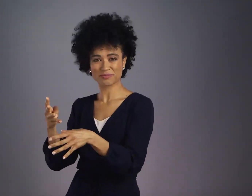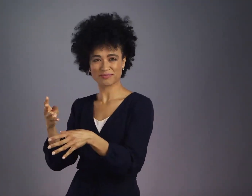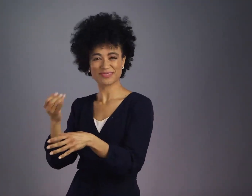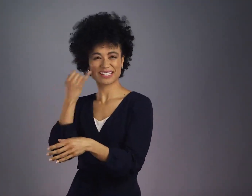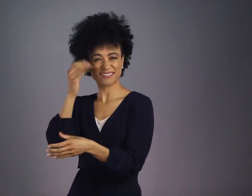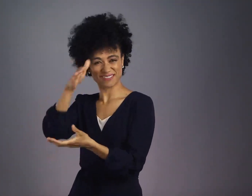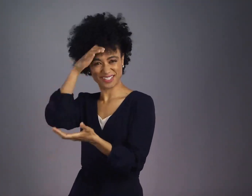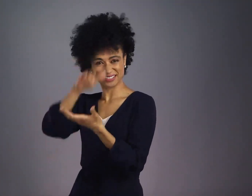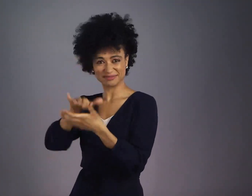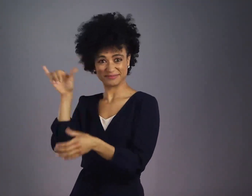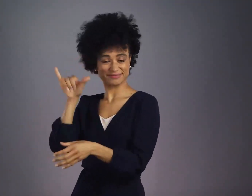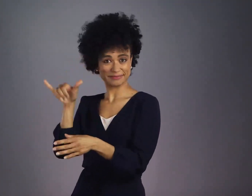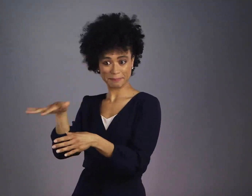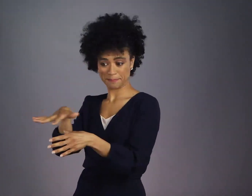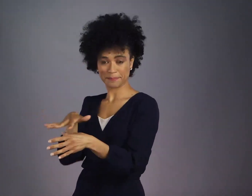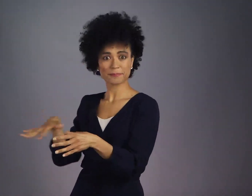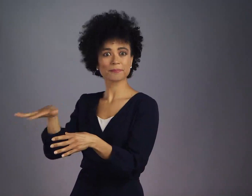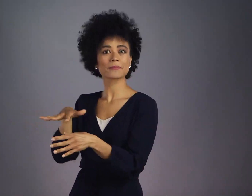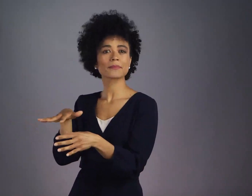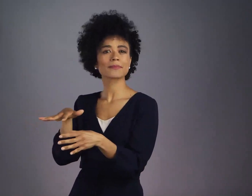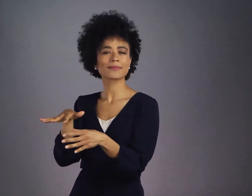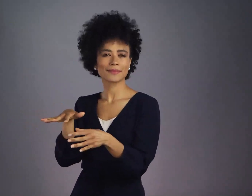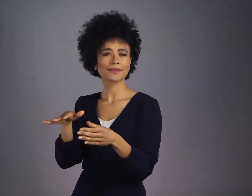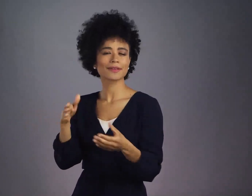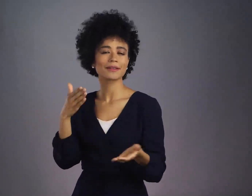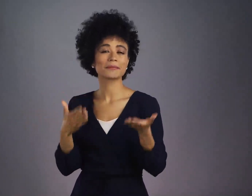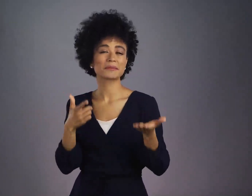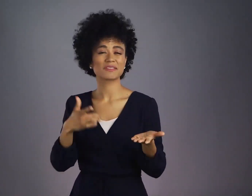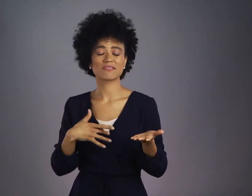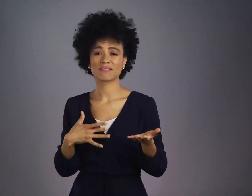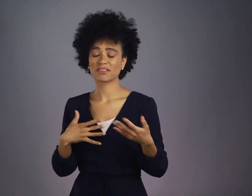You would suppose that men in the fourth classification would be quite hopeless,